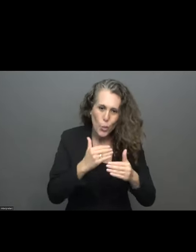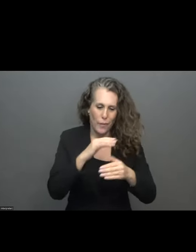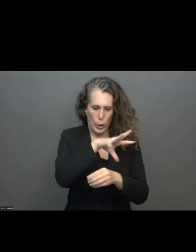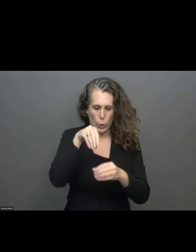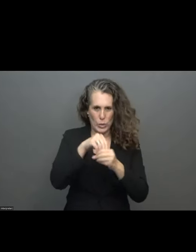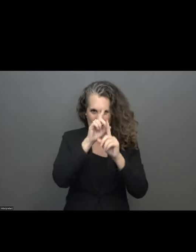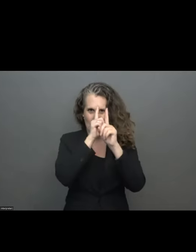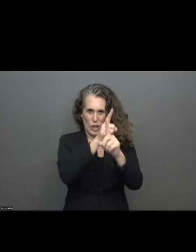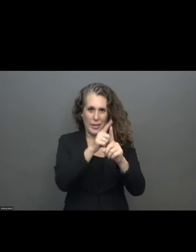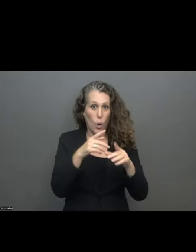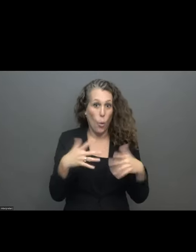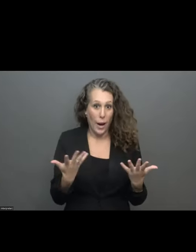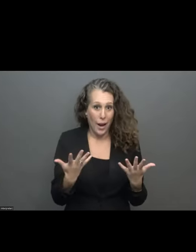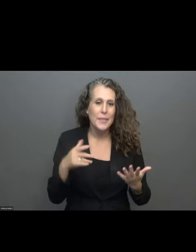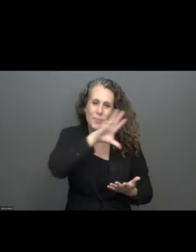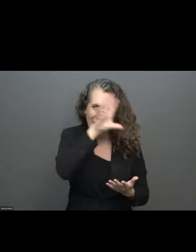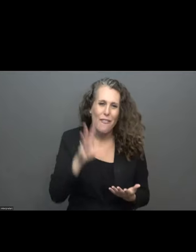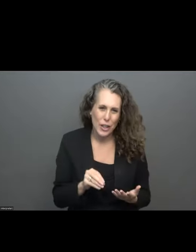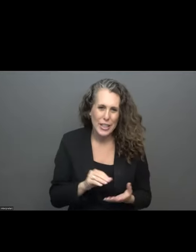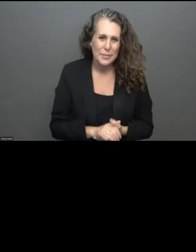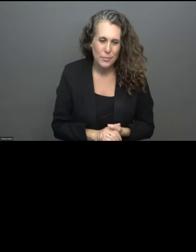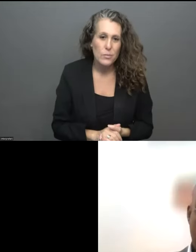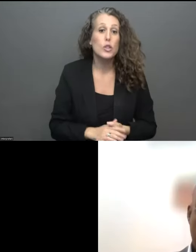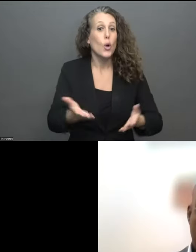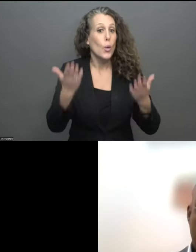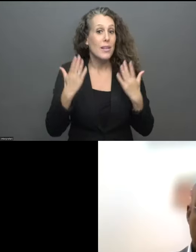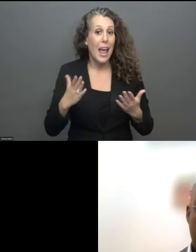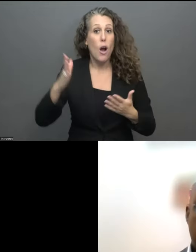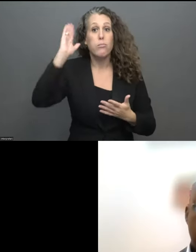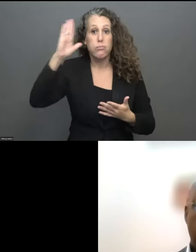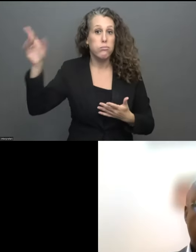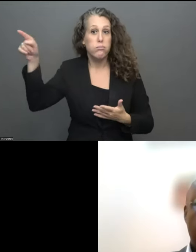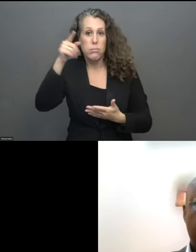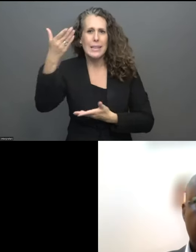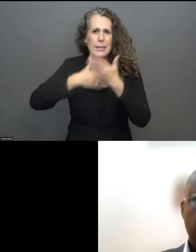14:43:07 So we will hear more about partnerships and how to collaborate with different actors.